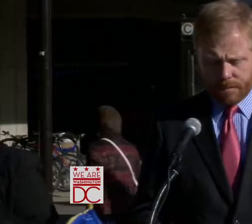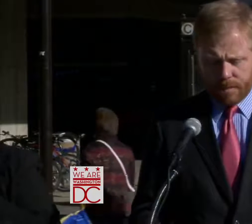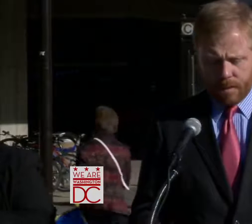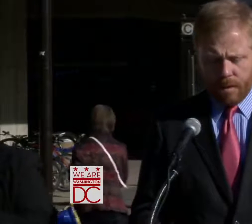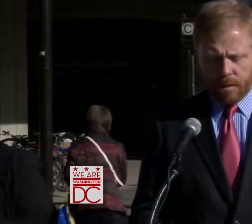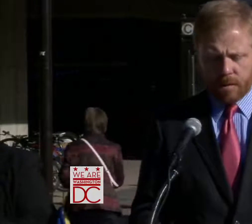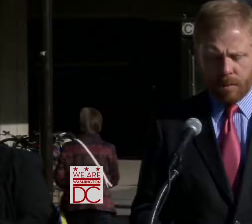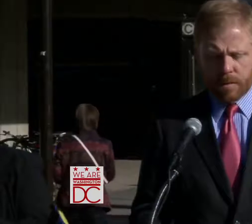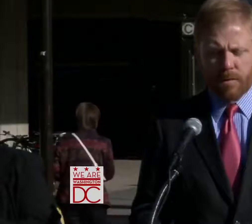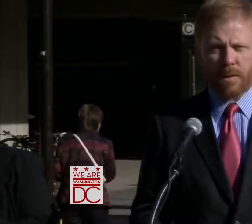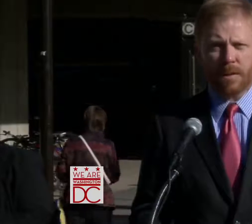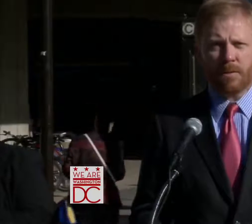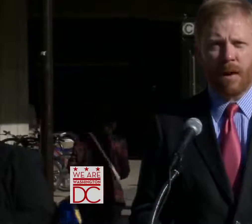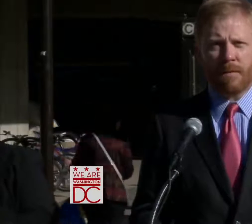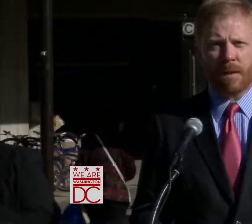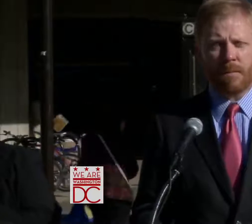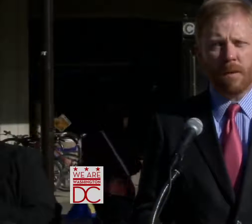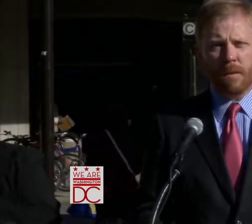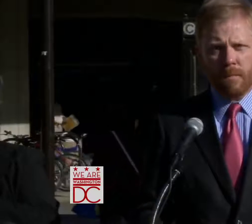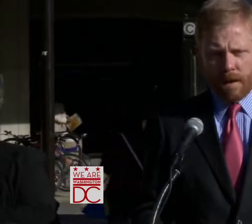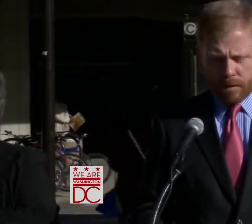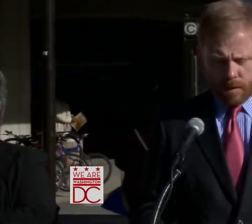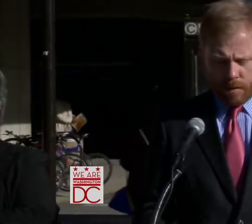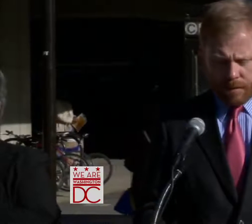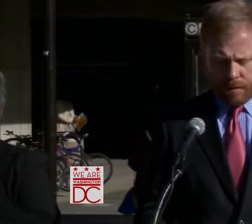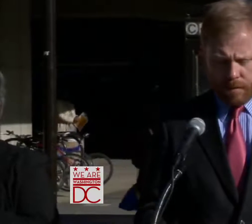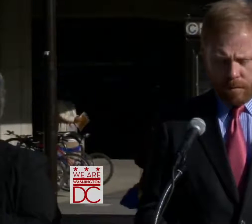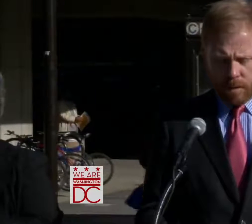I ALSO WANT TO STRESS THAT DRIVING BY YOURSELF IN YOUR OWN